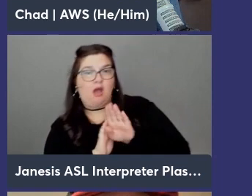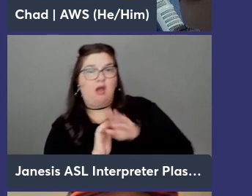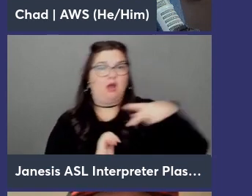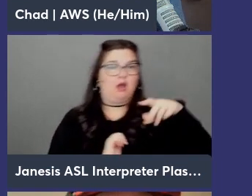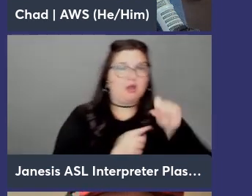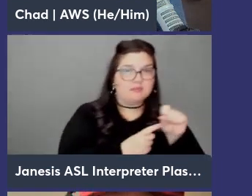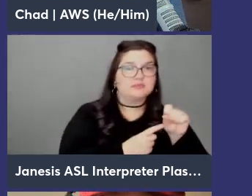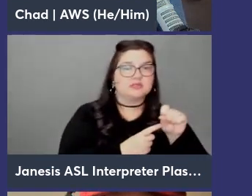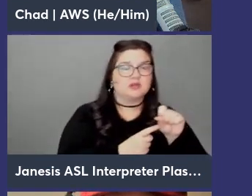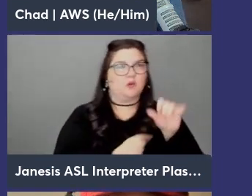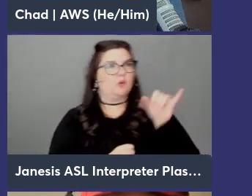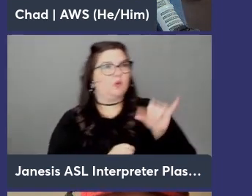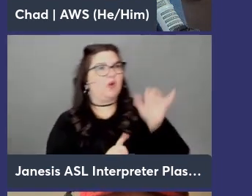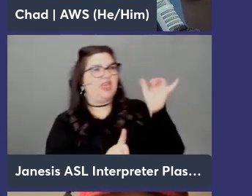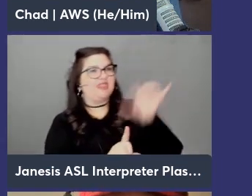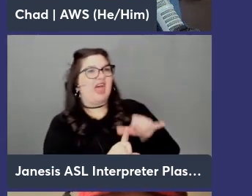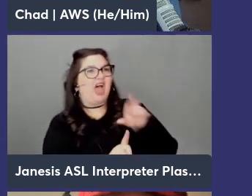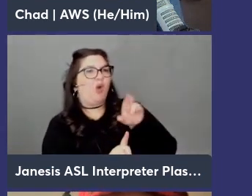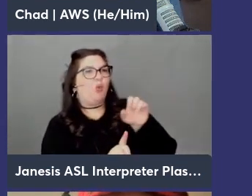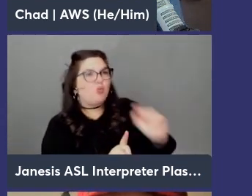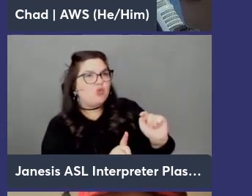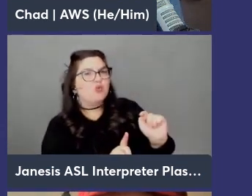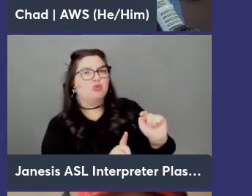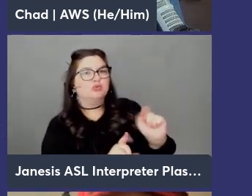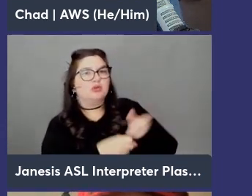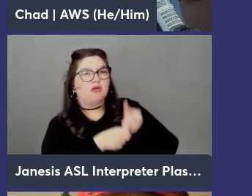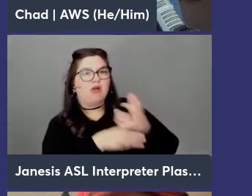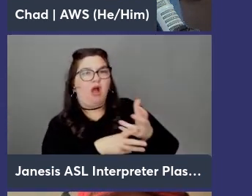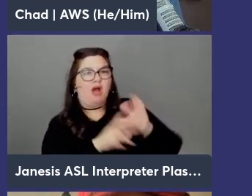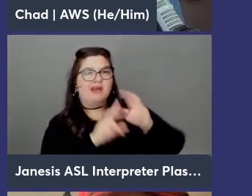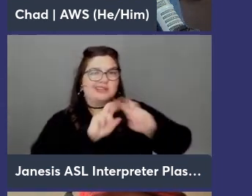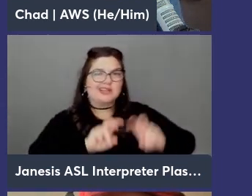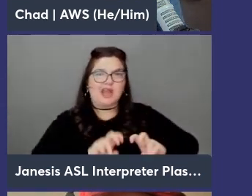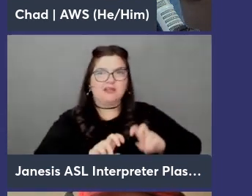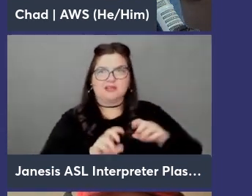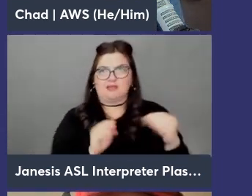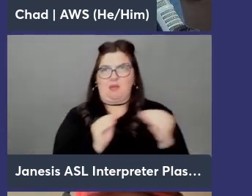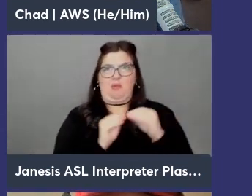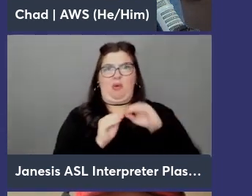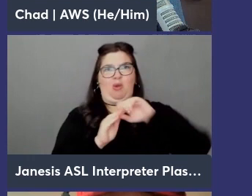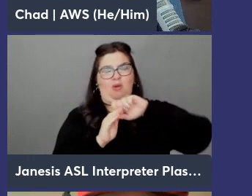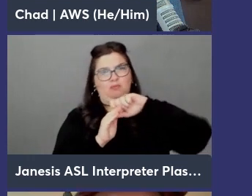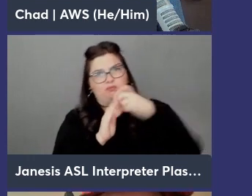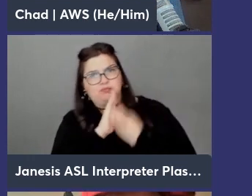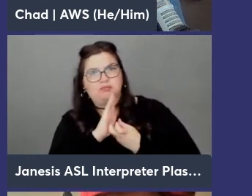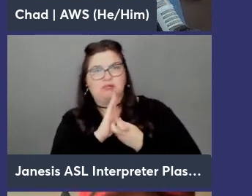That's root cause analysis, I mean, that's way deeper than just fixing it, for the interim, right?